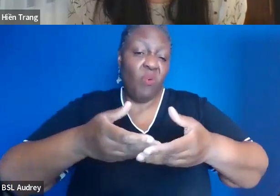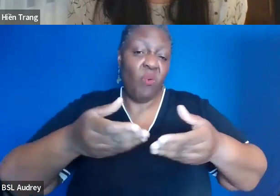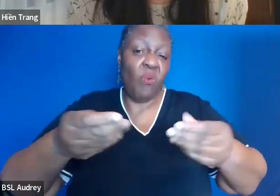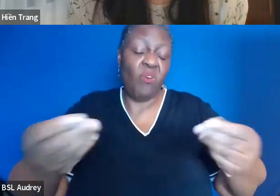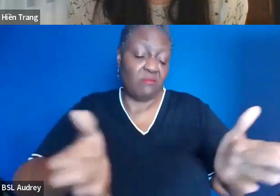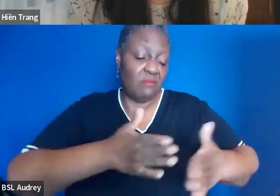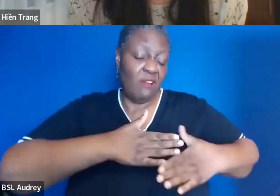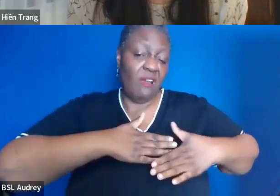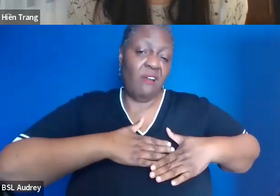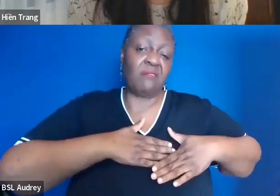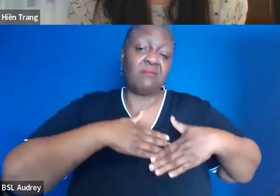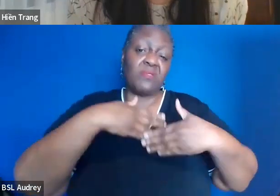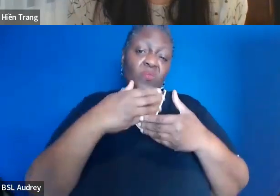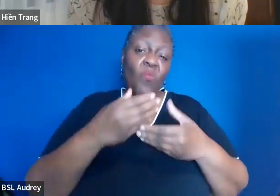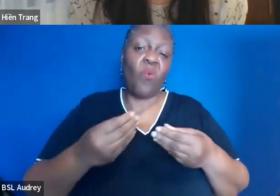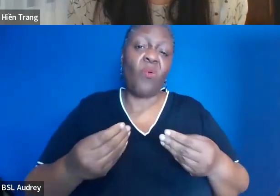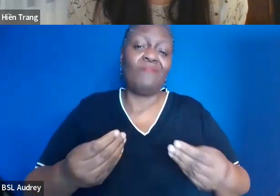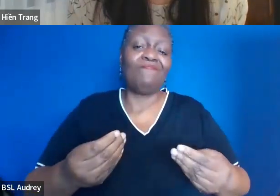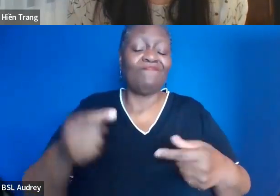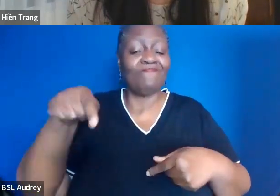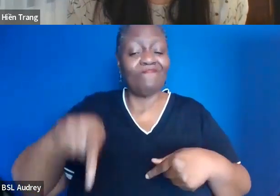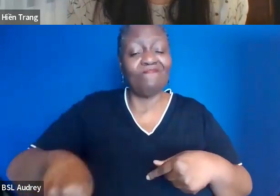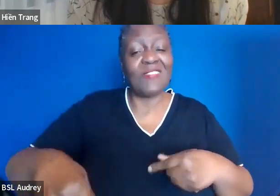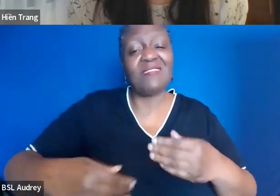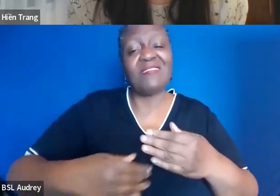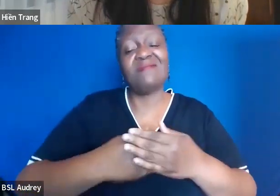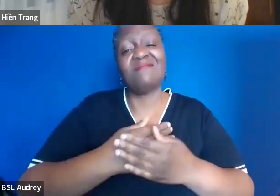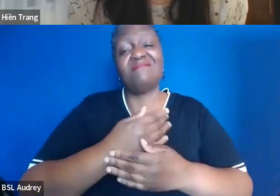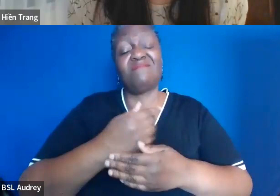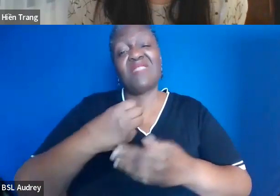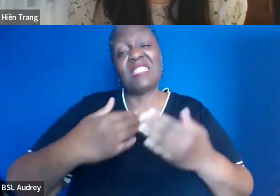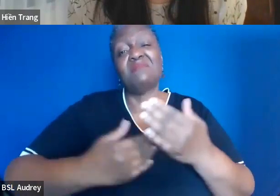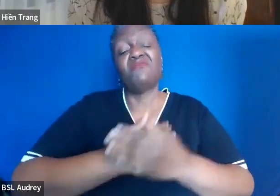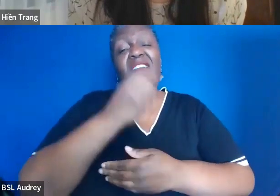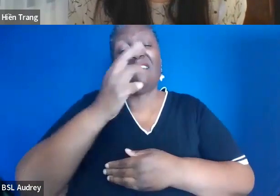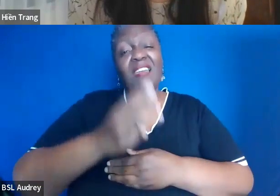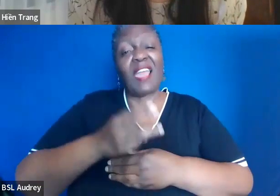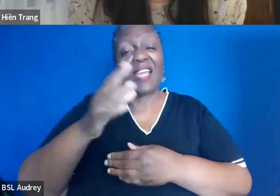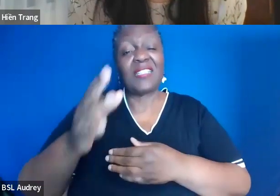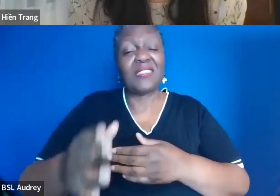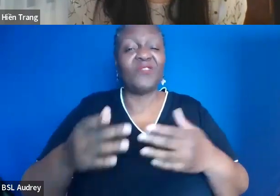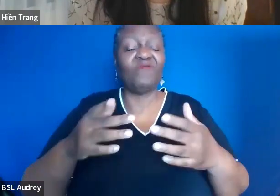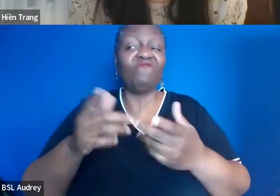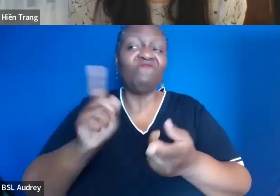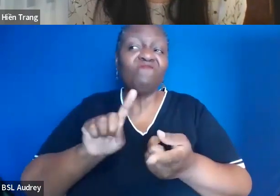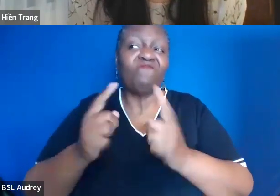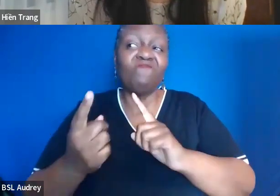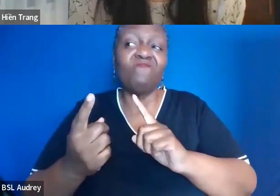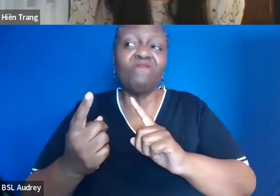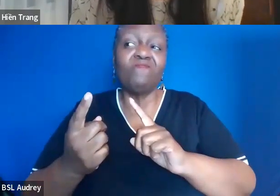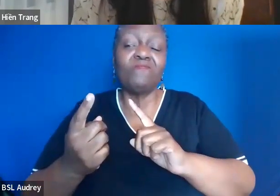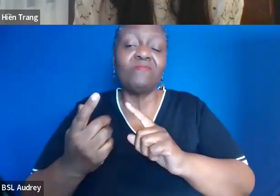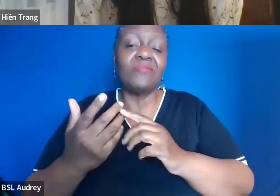This year, spring comes a third time Karma’s embers fade at last to ash